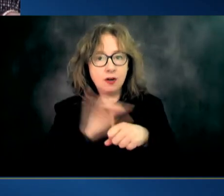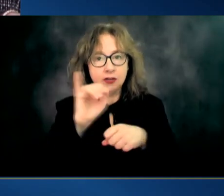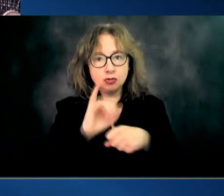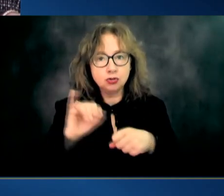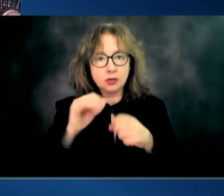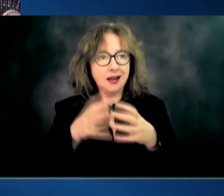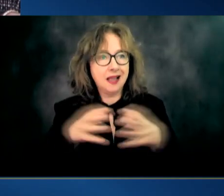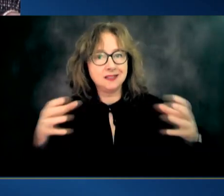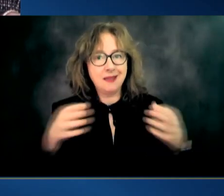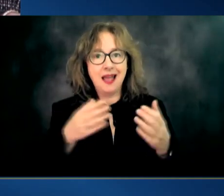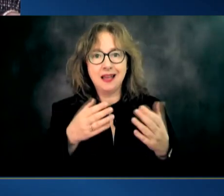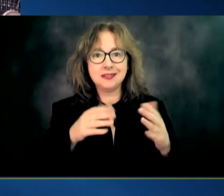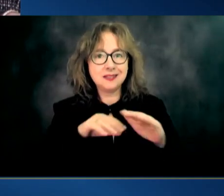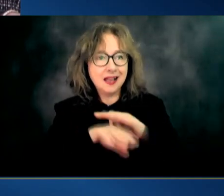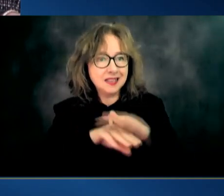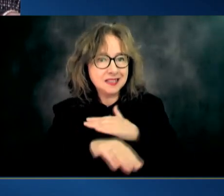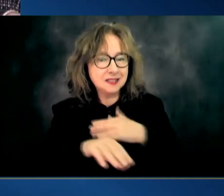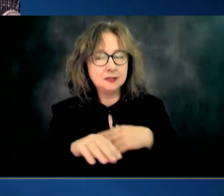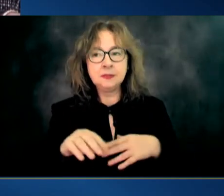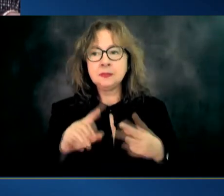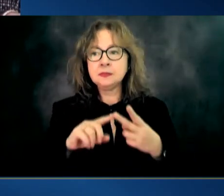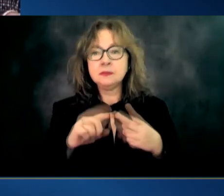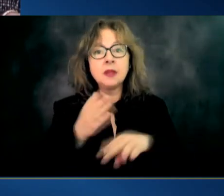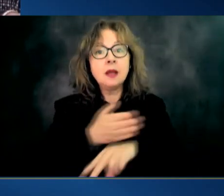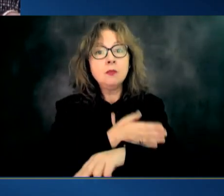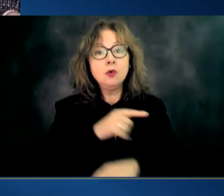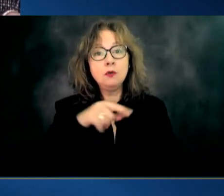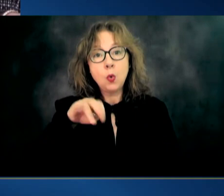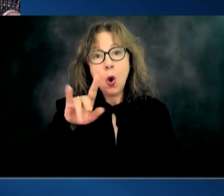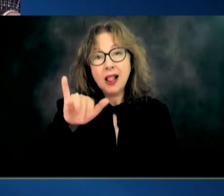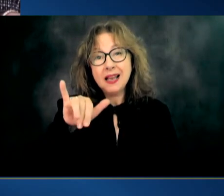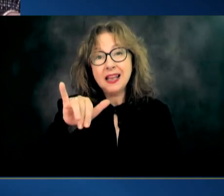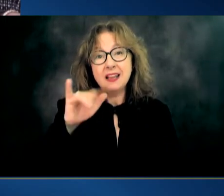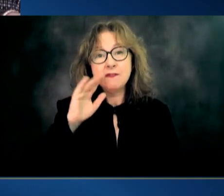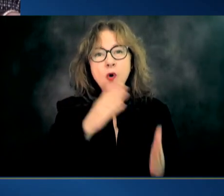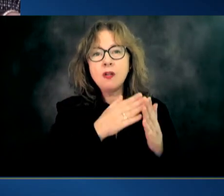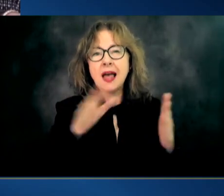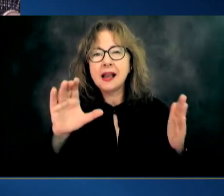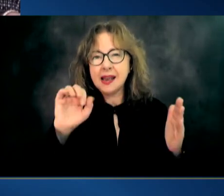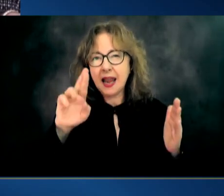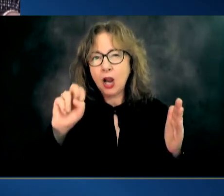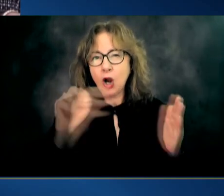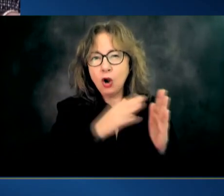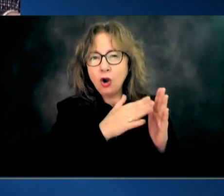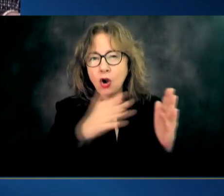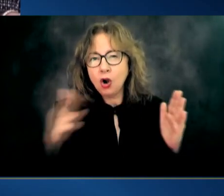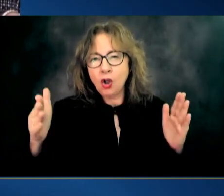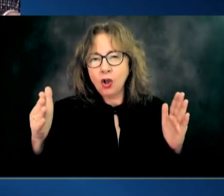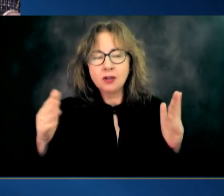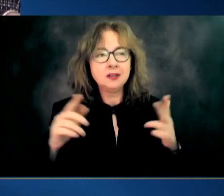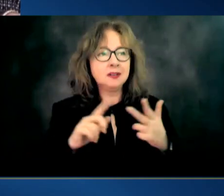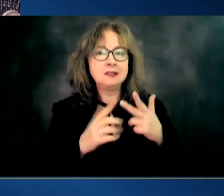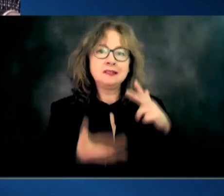improving quality and the continuum of care. Three, advancing equity and engagement. And four,